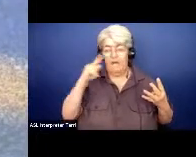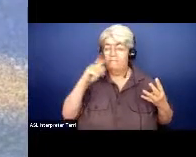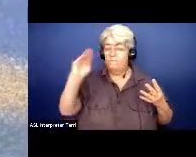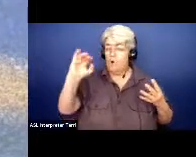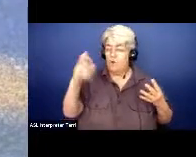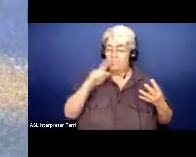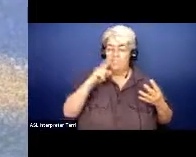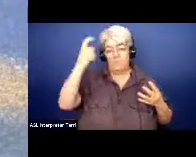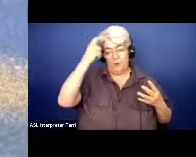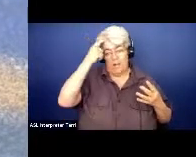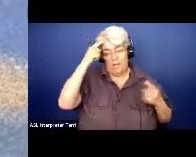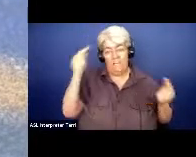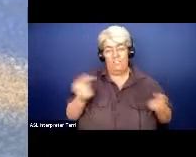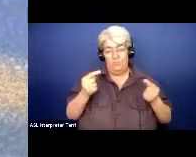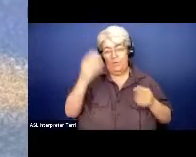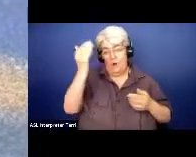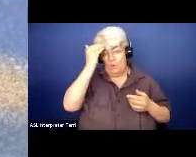month. We're doing these in lieu of